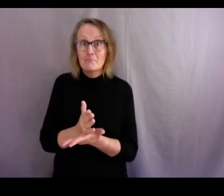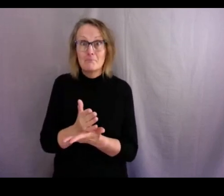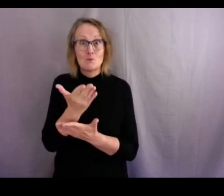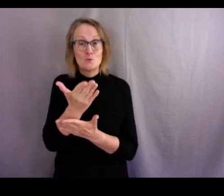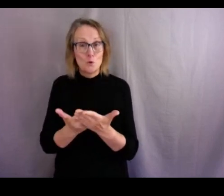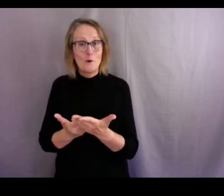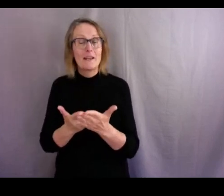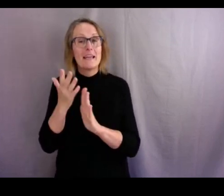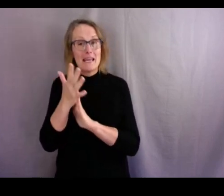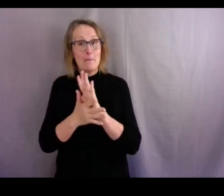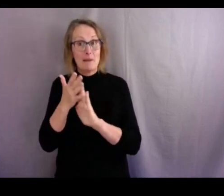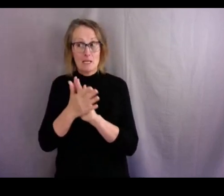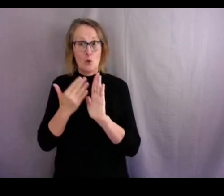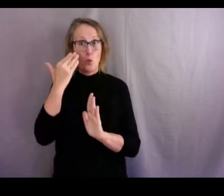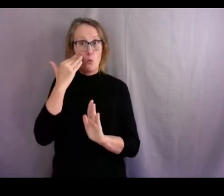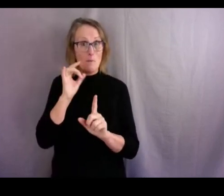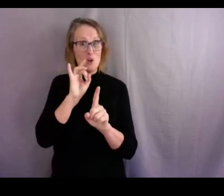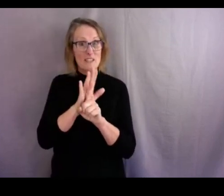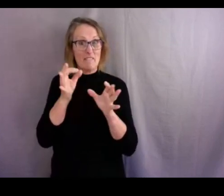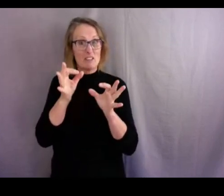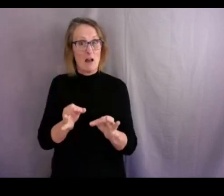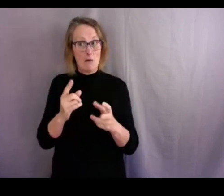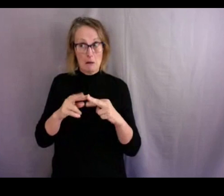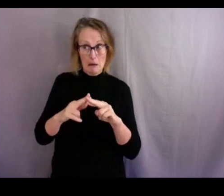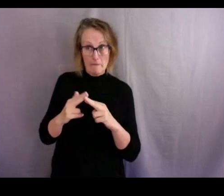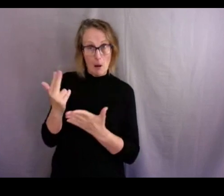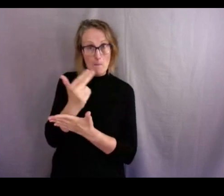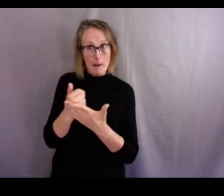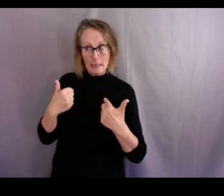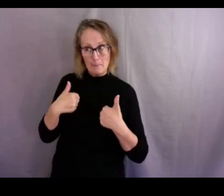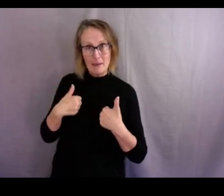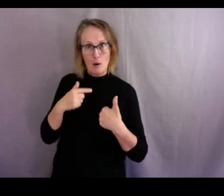that if she's going to be painted, she wants to present herself